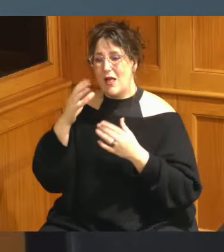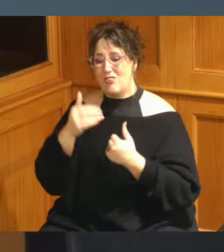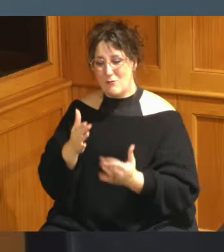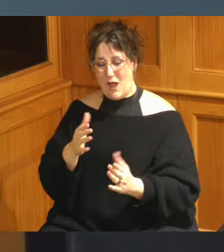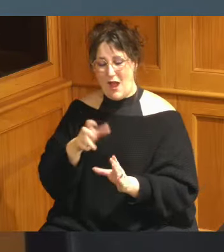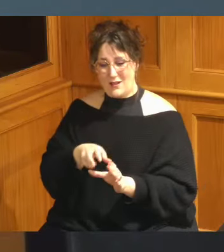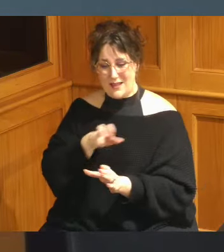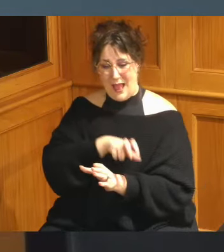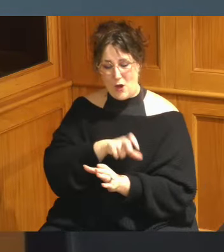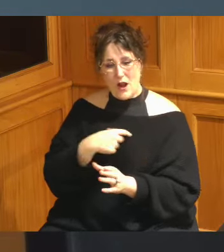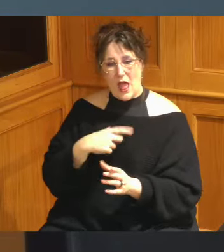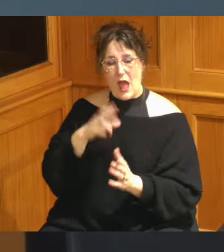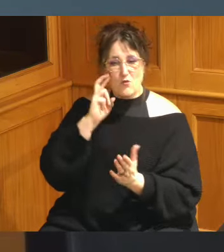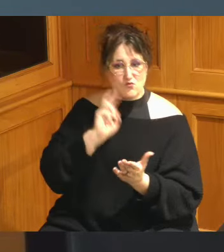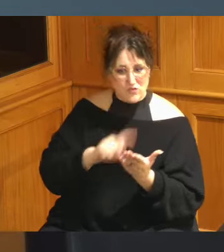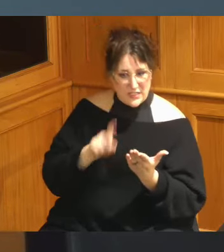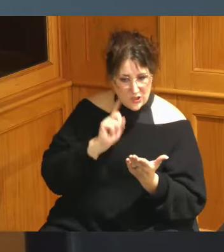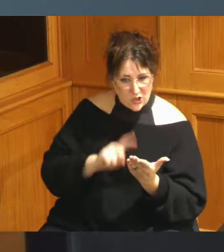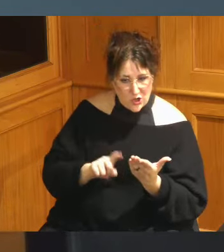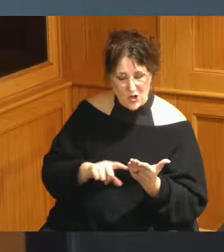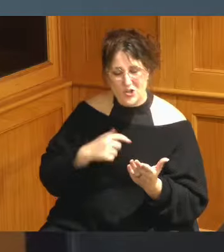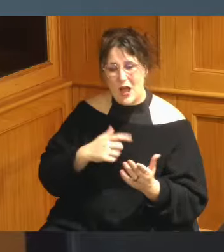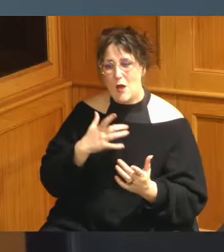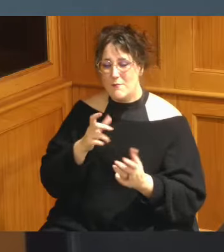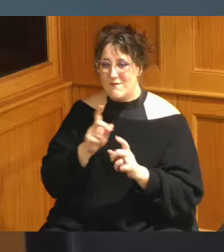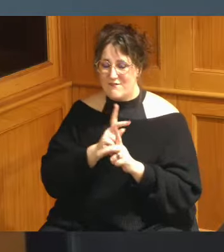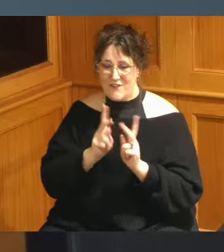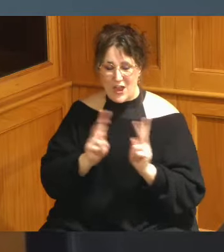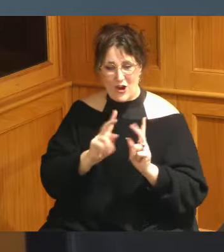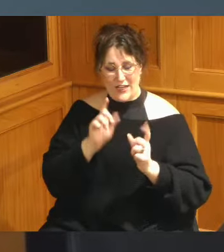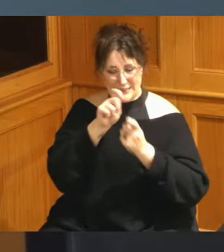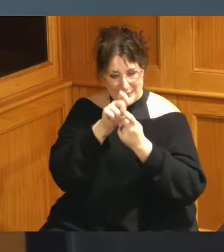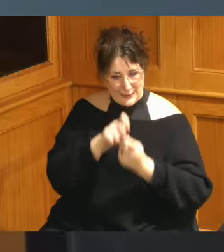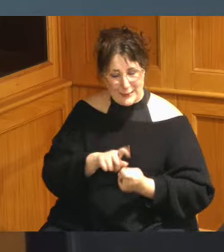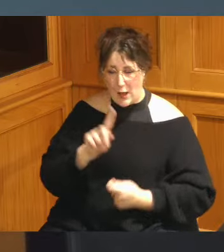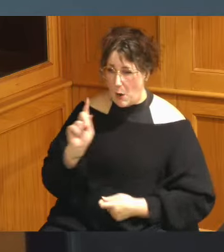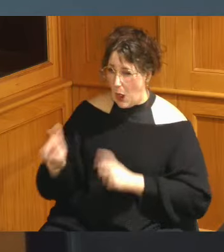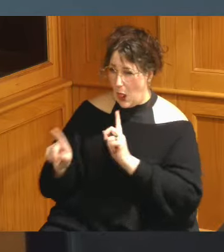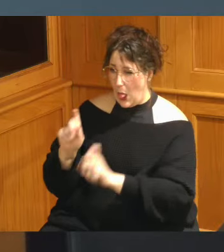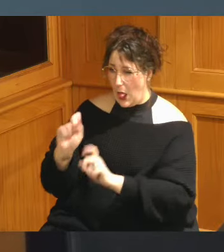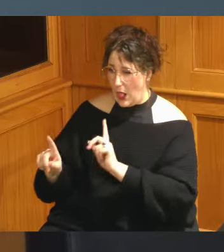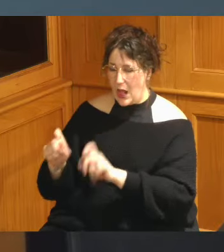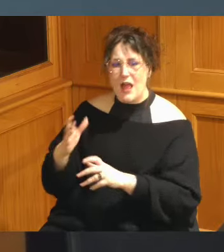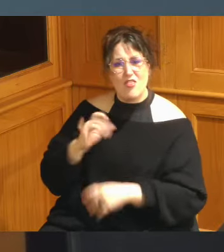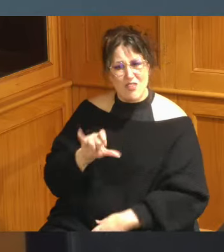and I'm very detailed and, you know, just question after question, which is my responsibility. So,